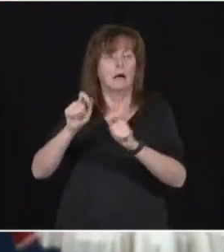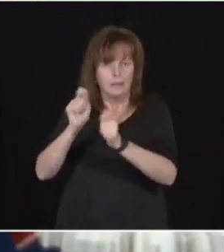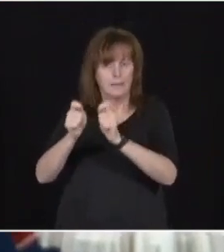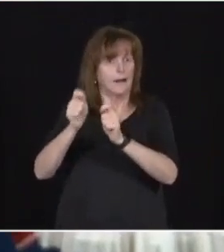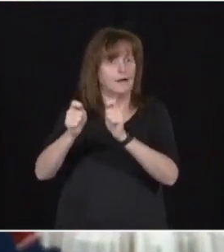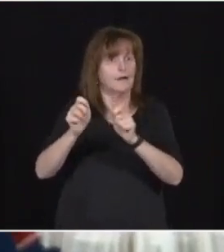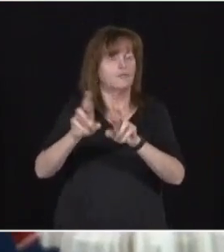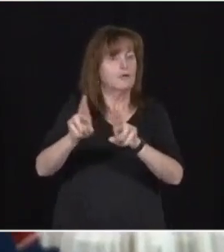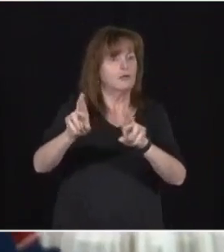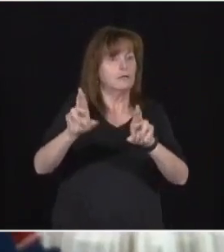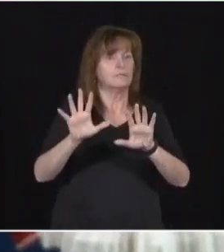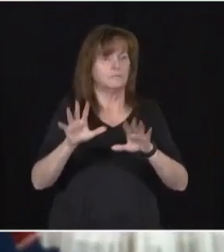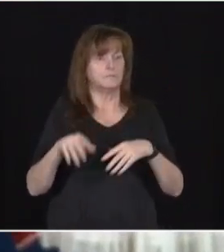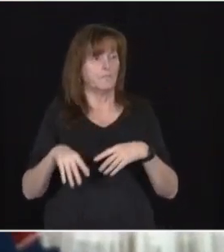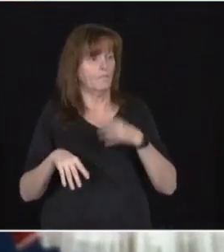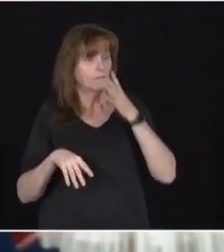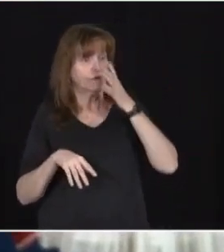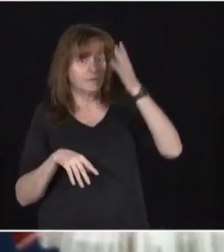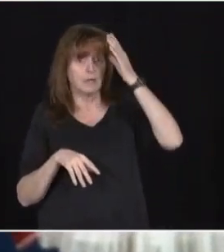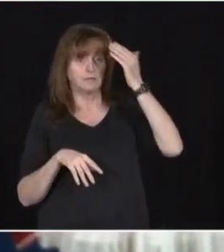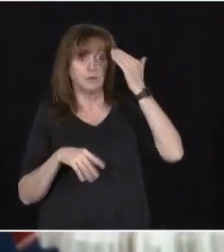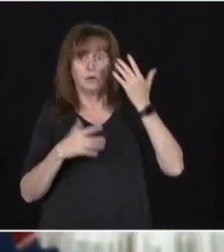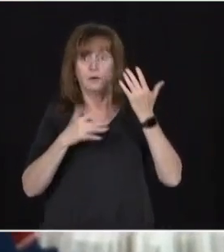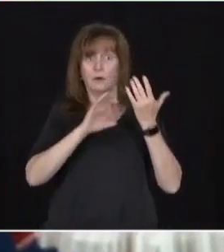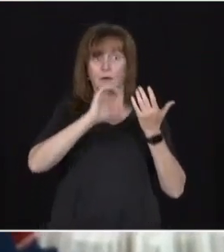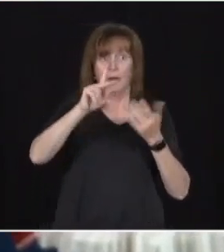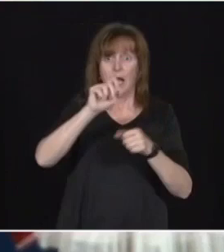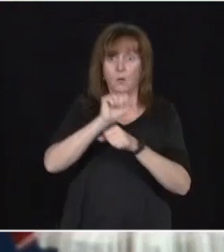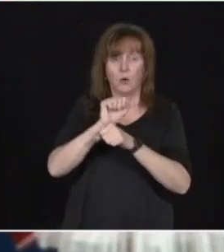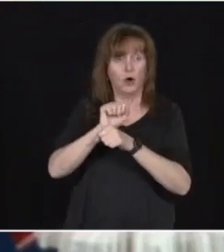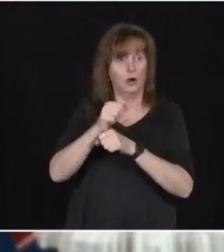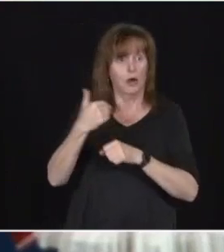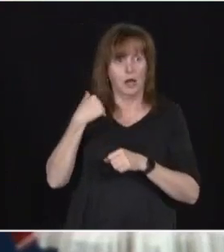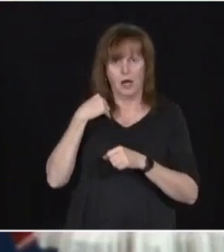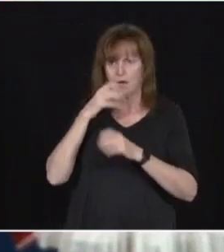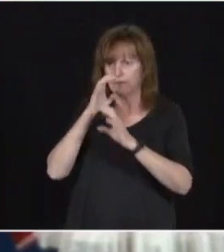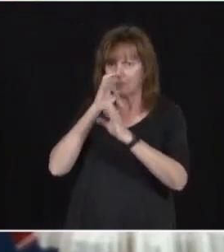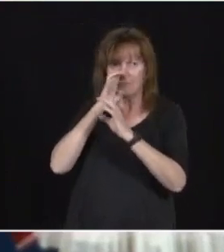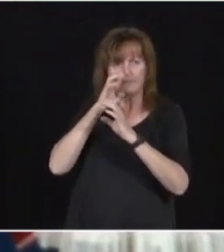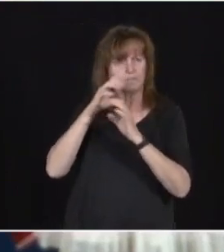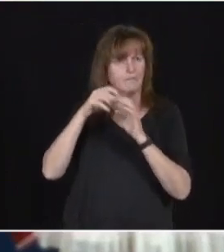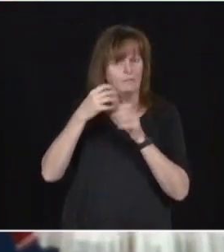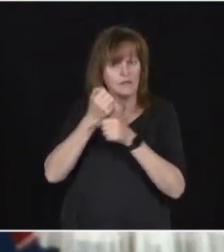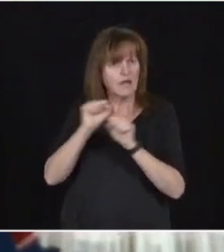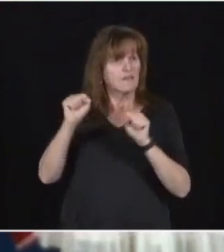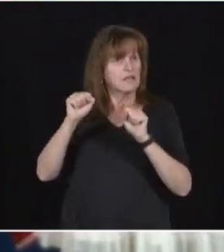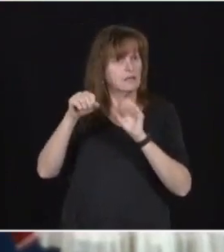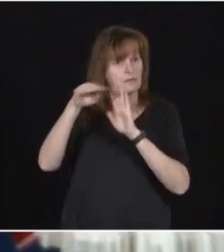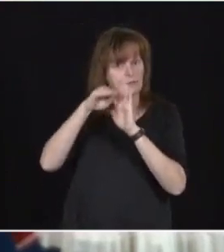labor market with confidence that there is a strict safety regime in place that keeps these kids safe?